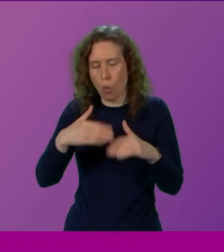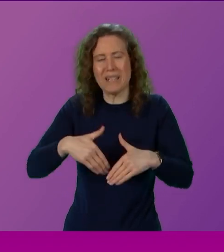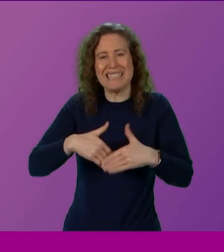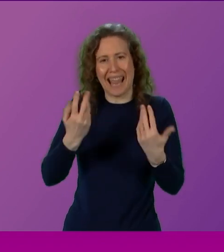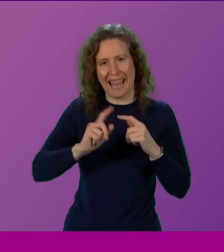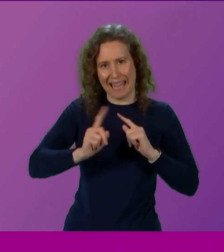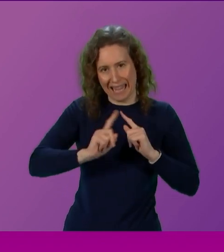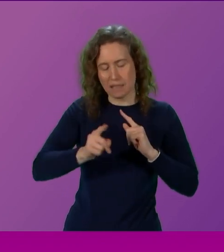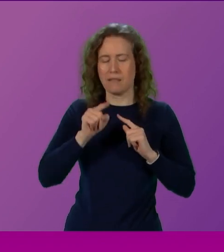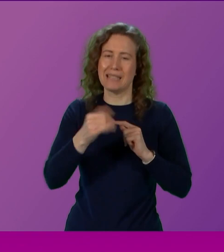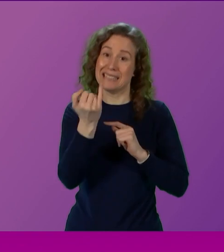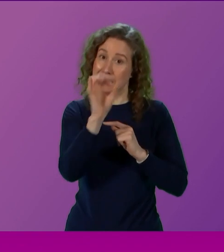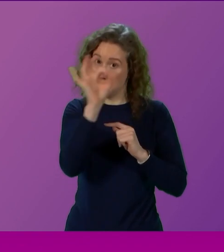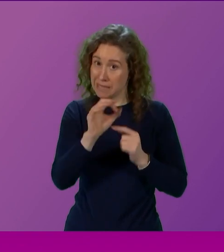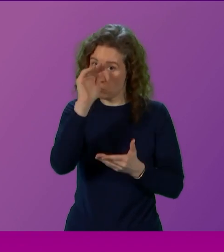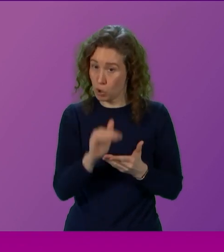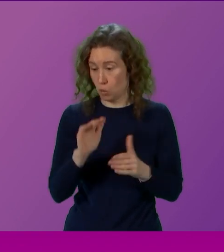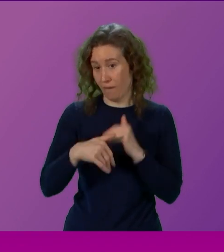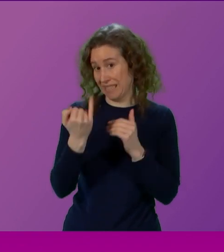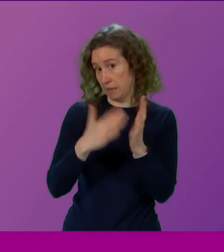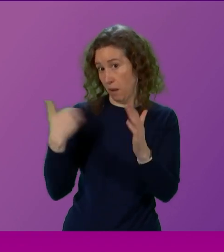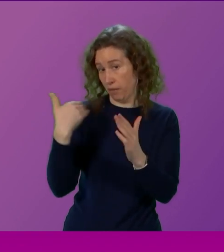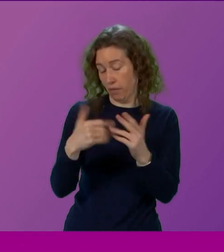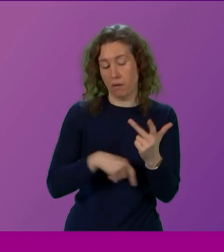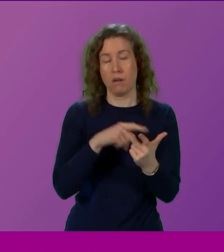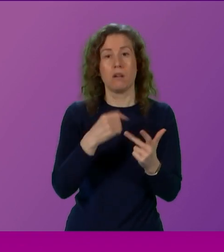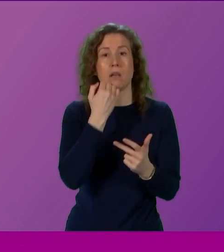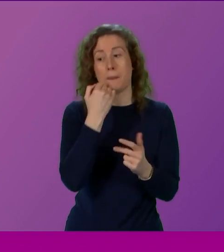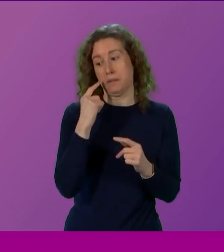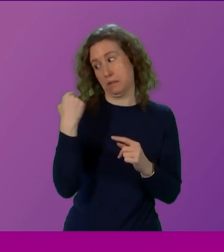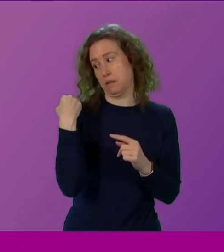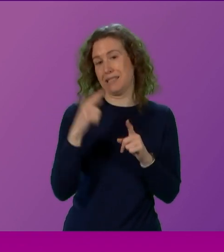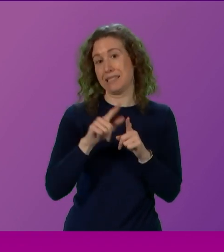by 60 per cent over six months; the number of patients who were seen in December 2022